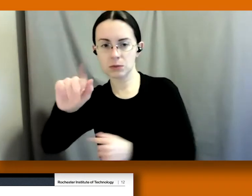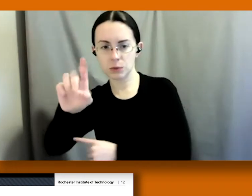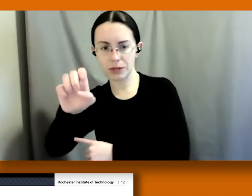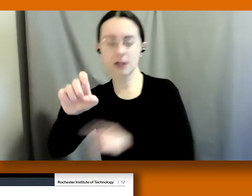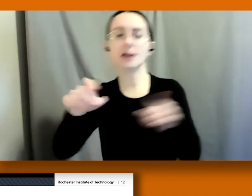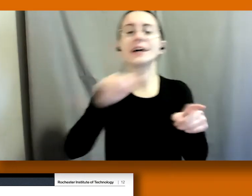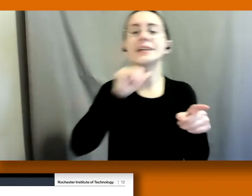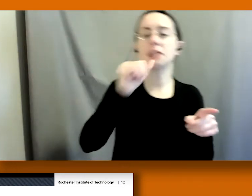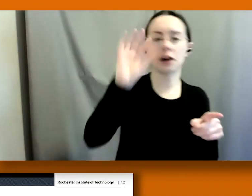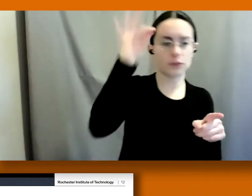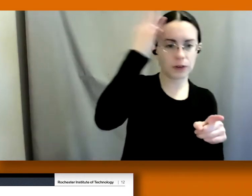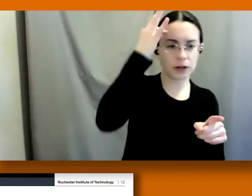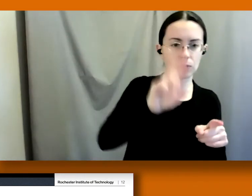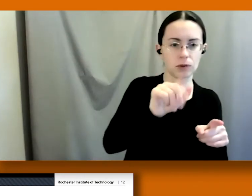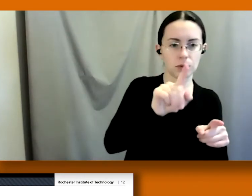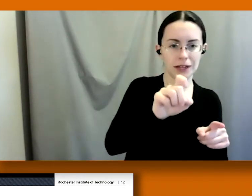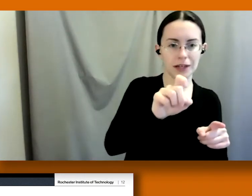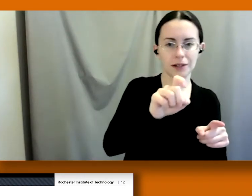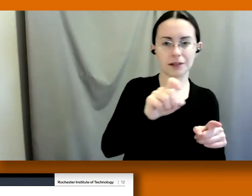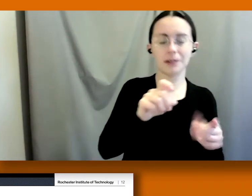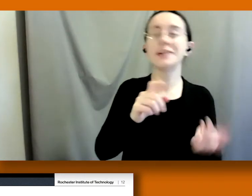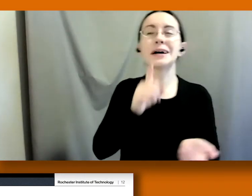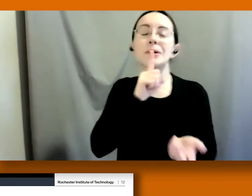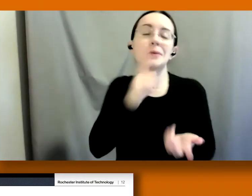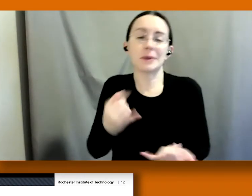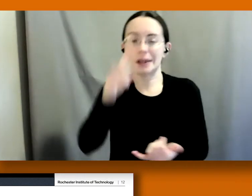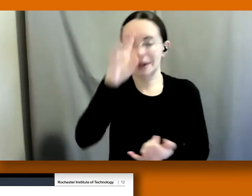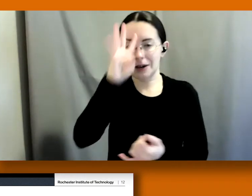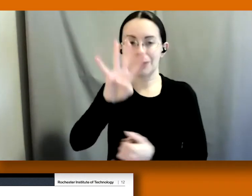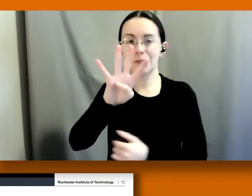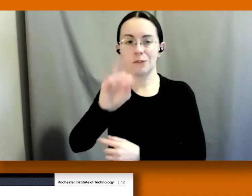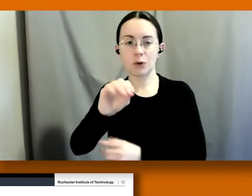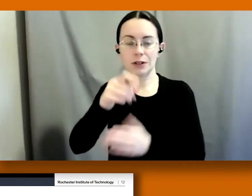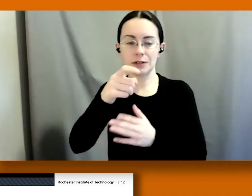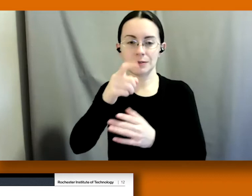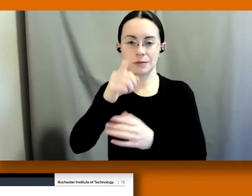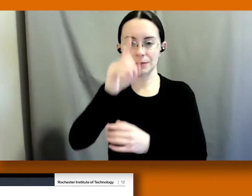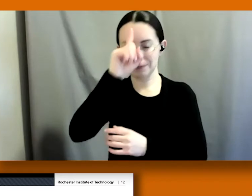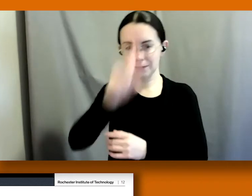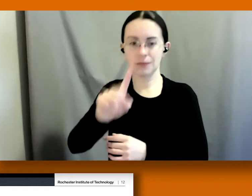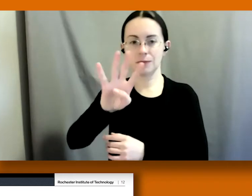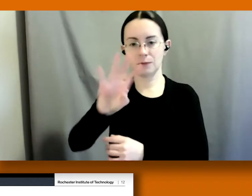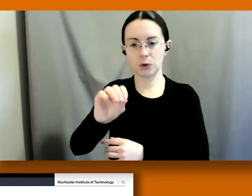it's really only a 40-cent difference per FTE, or full-time employee.